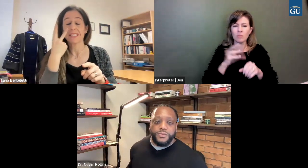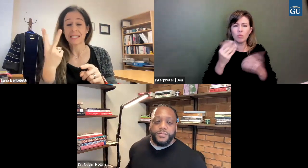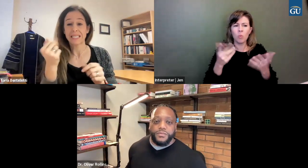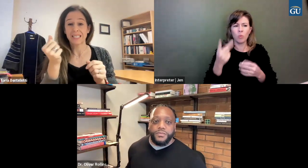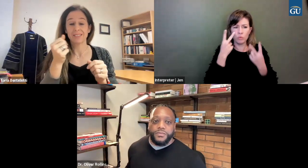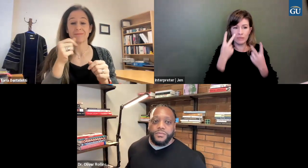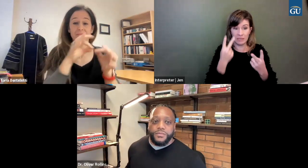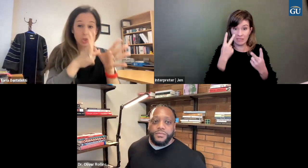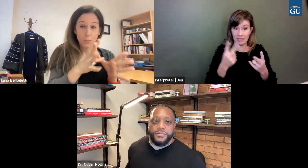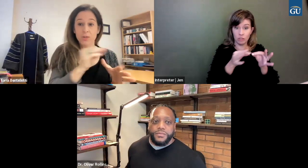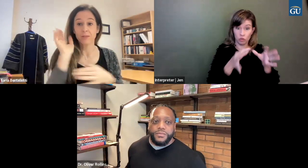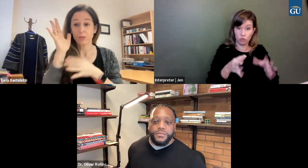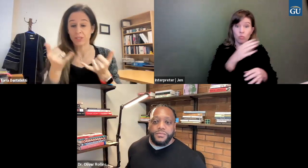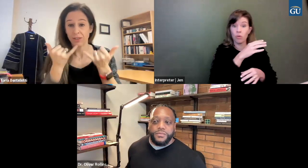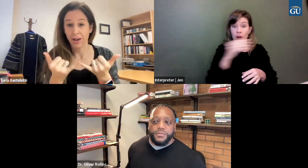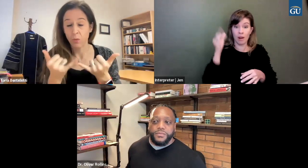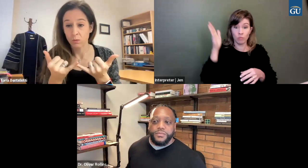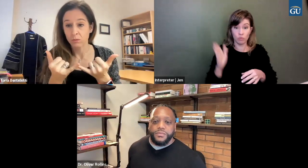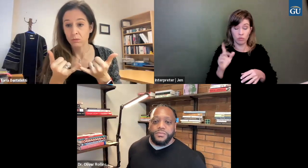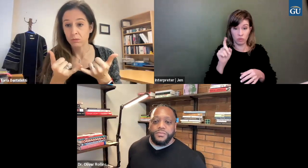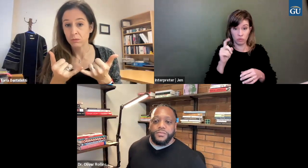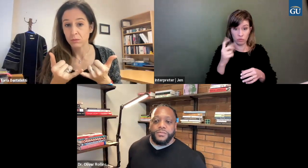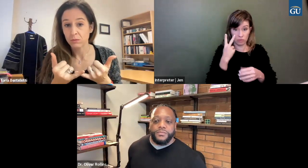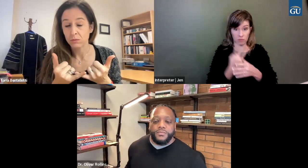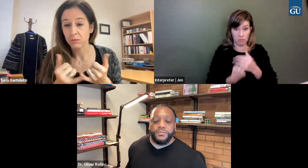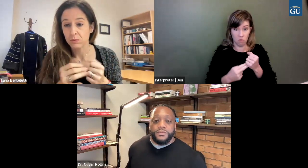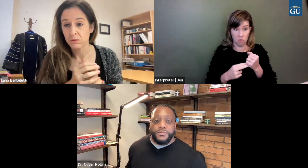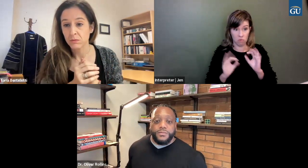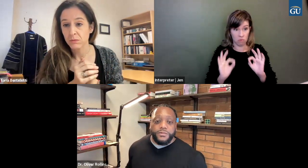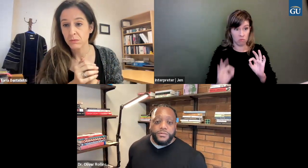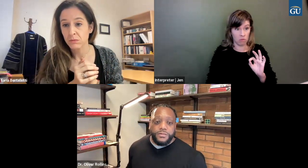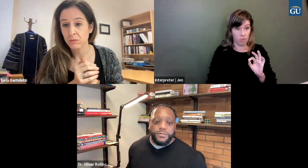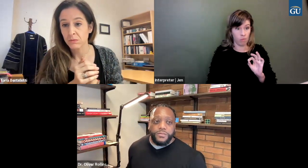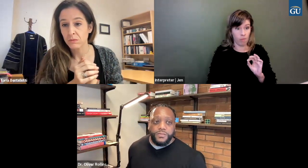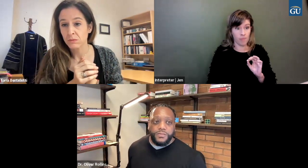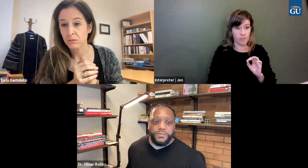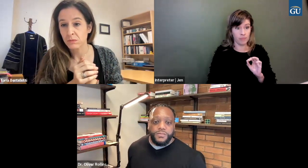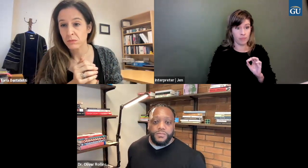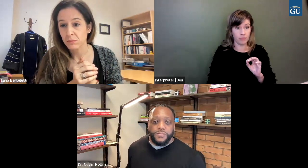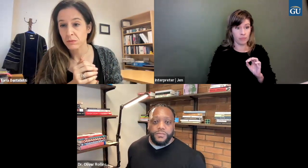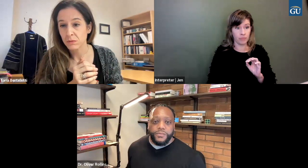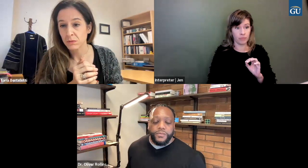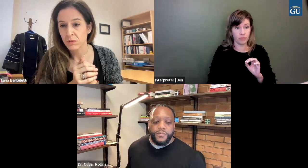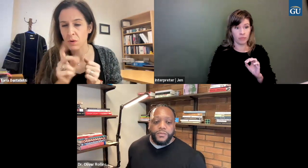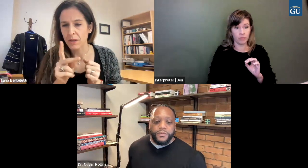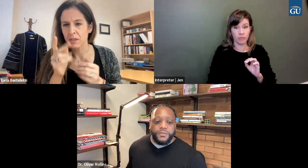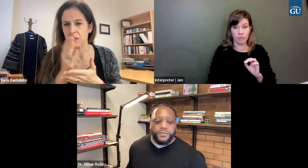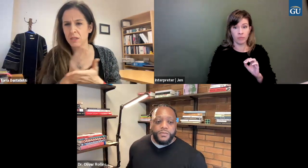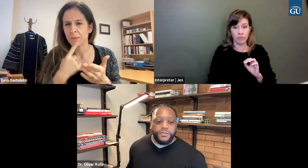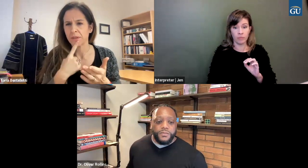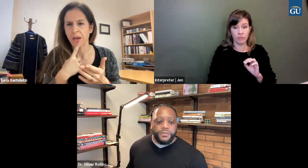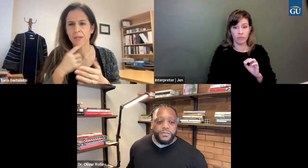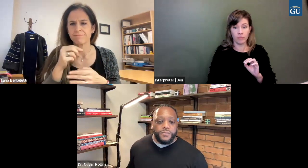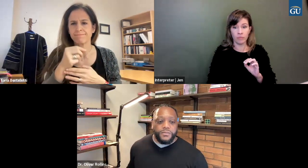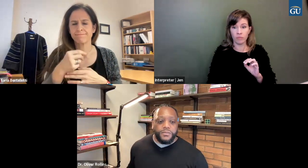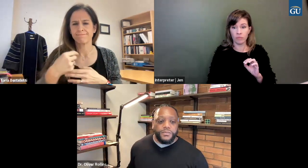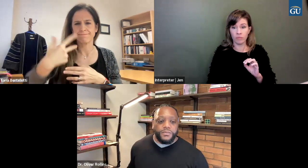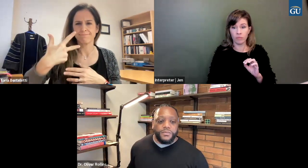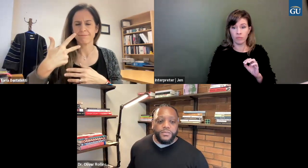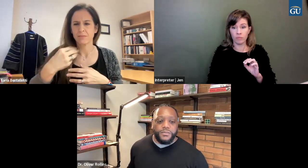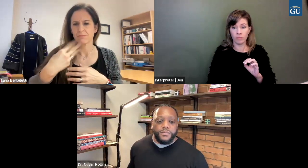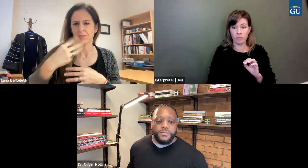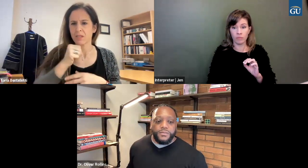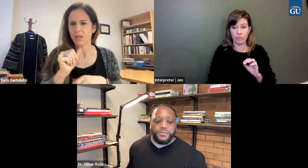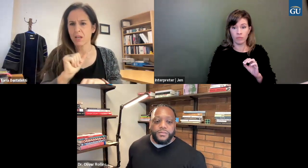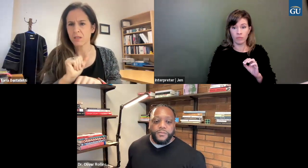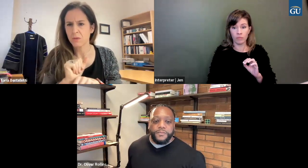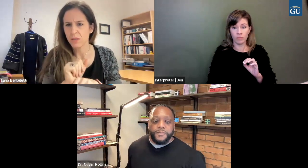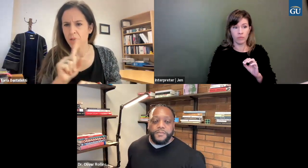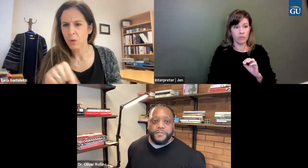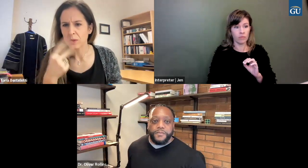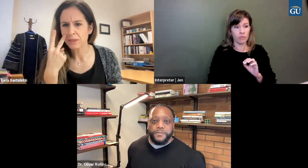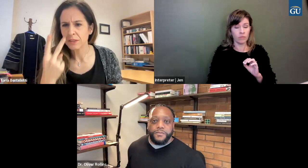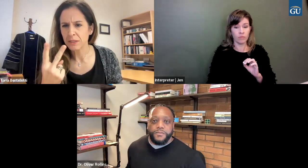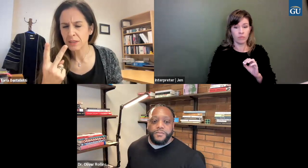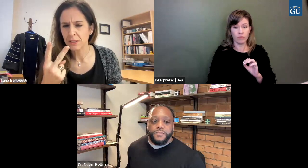and presenter if it's working?